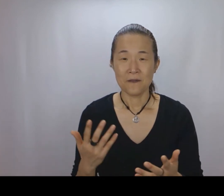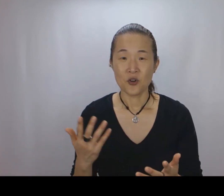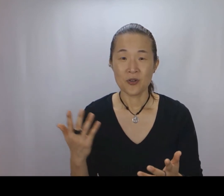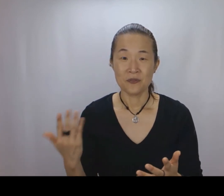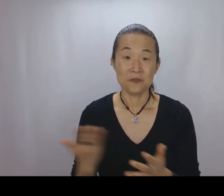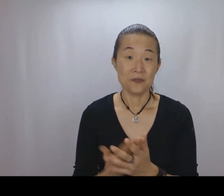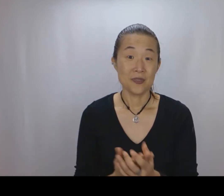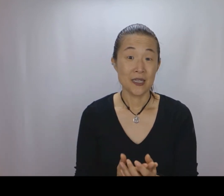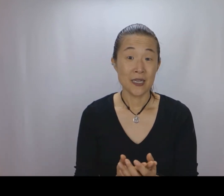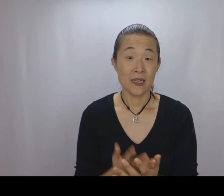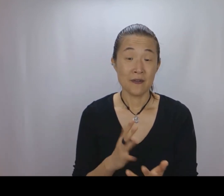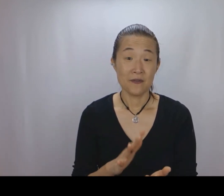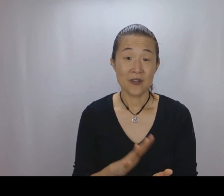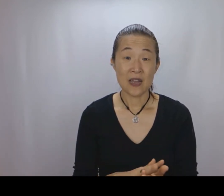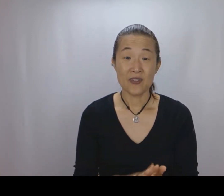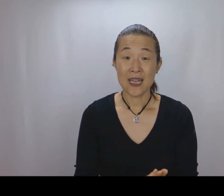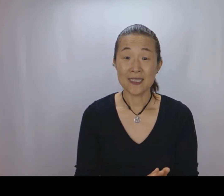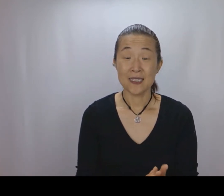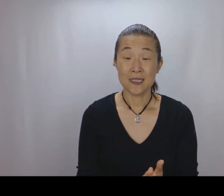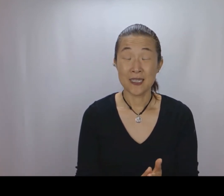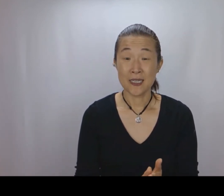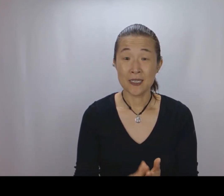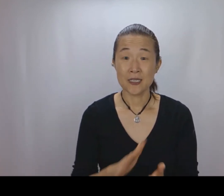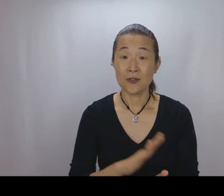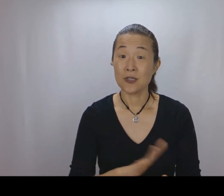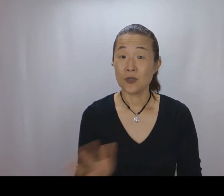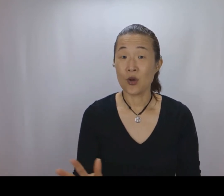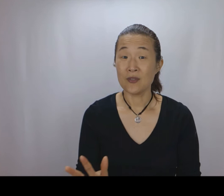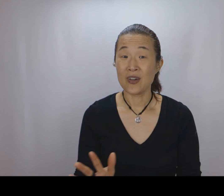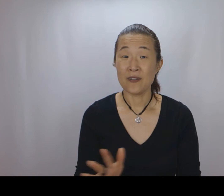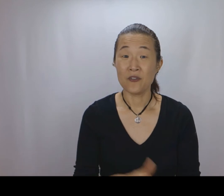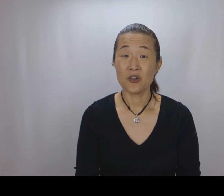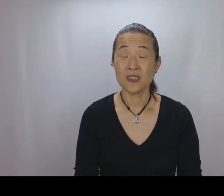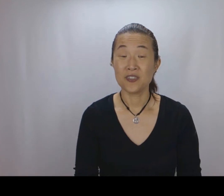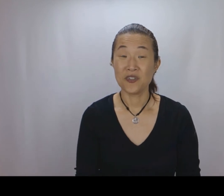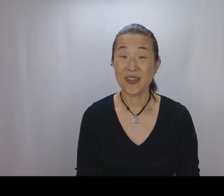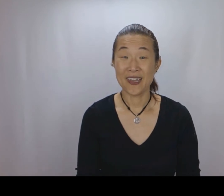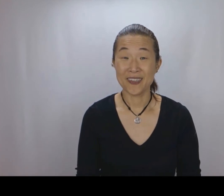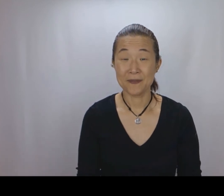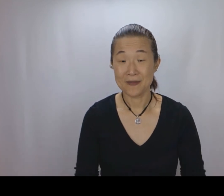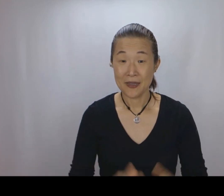for getting five classes and attendance in order to qualify for a certificate.